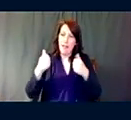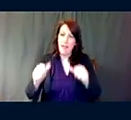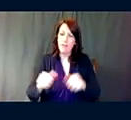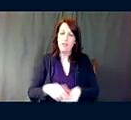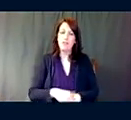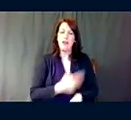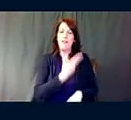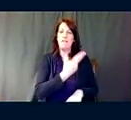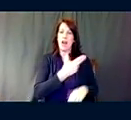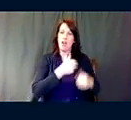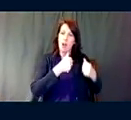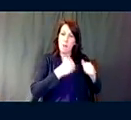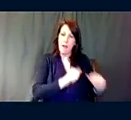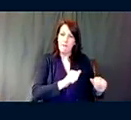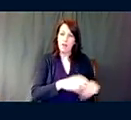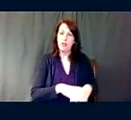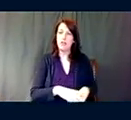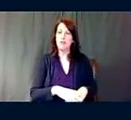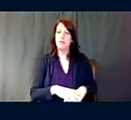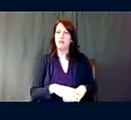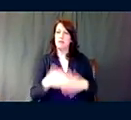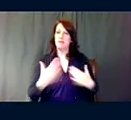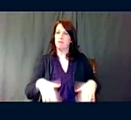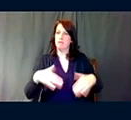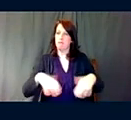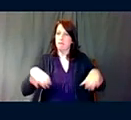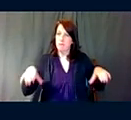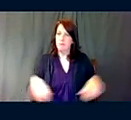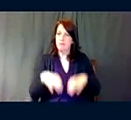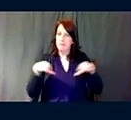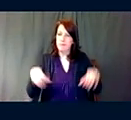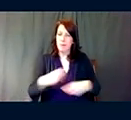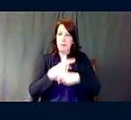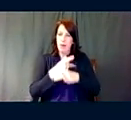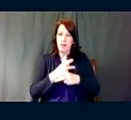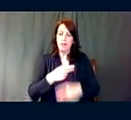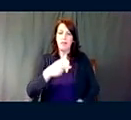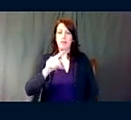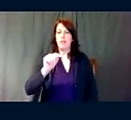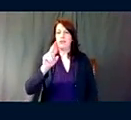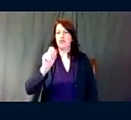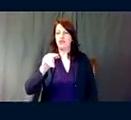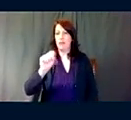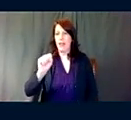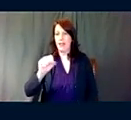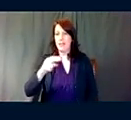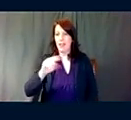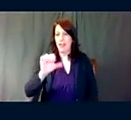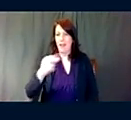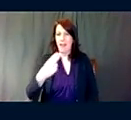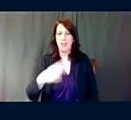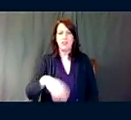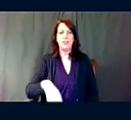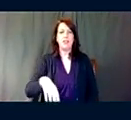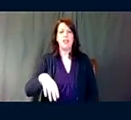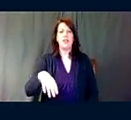OUR COVID EFFORTS AND FIREARM EFFORTS HAVE ALL BEEN PRODUCTIVE TRANS-NIH BEHAVIORAL AND SOCIAL